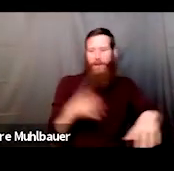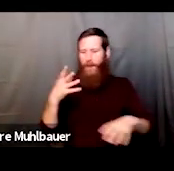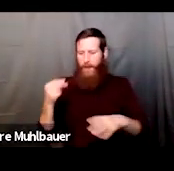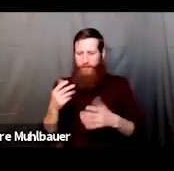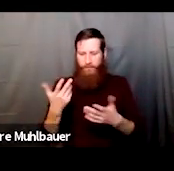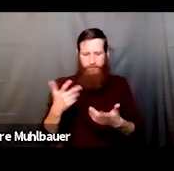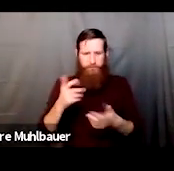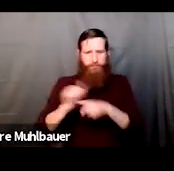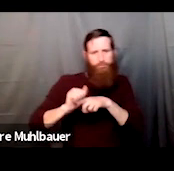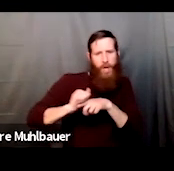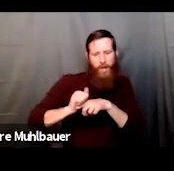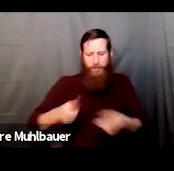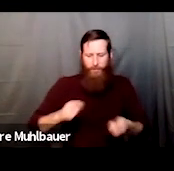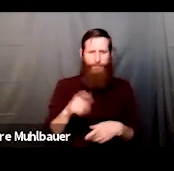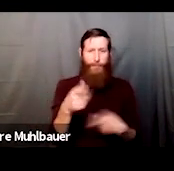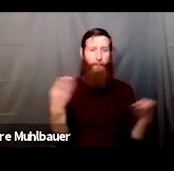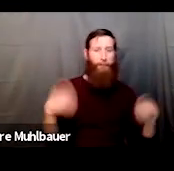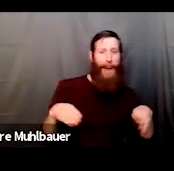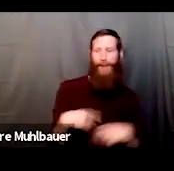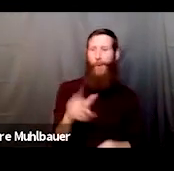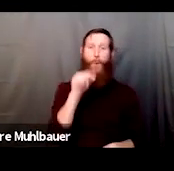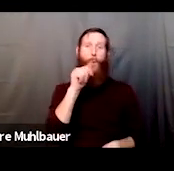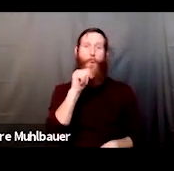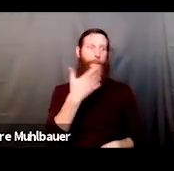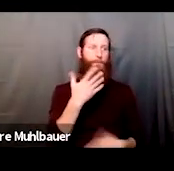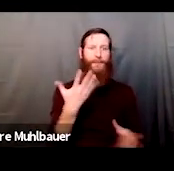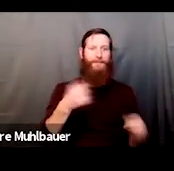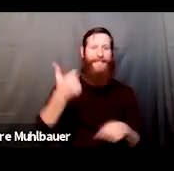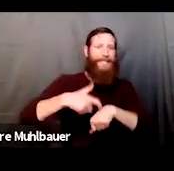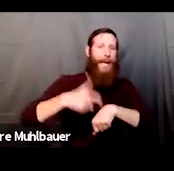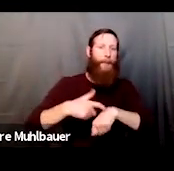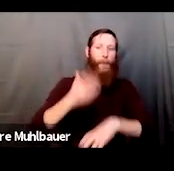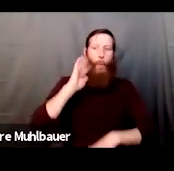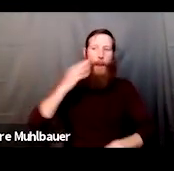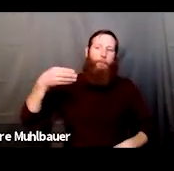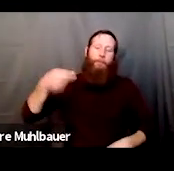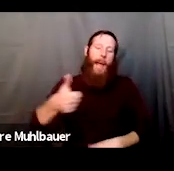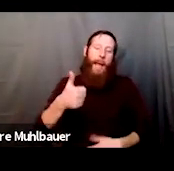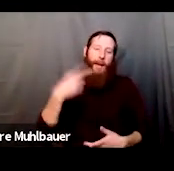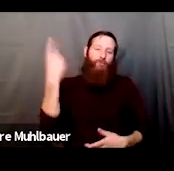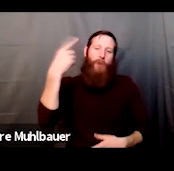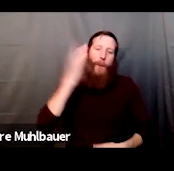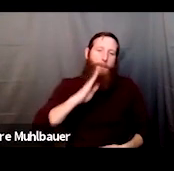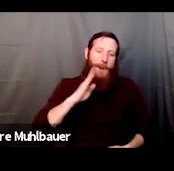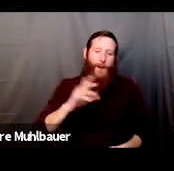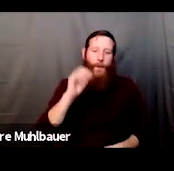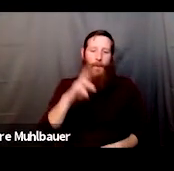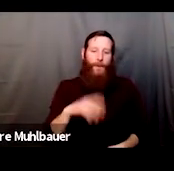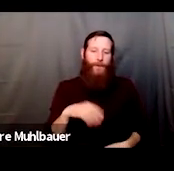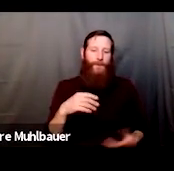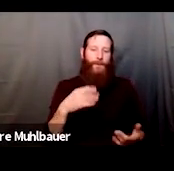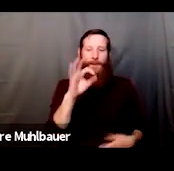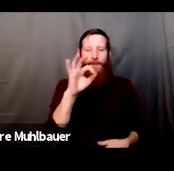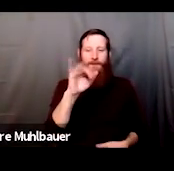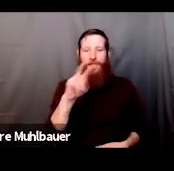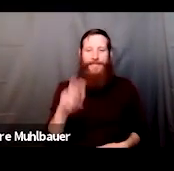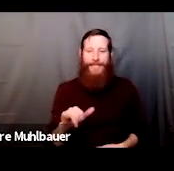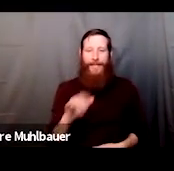You can make it fun ,put a bet on it. The fastest one gets a round of beer or fizzy water, what ever your beverage of choice is.